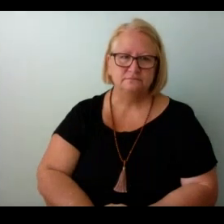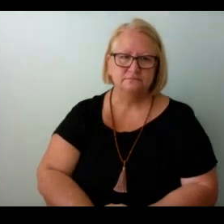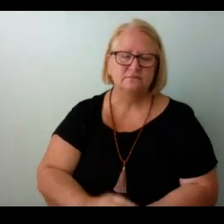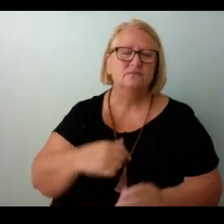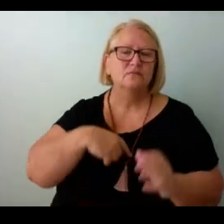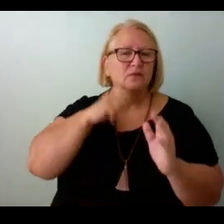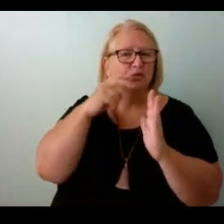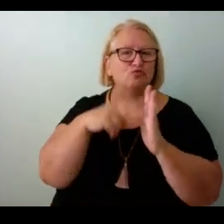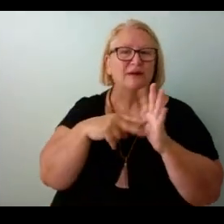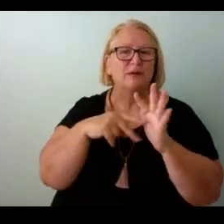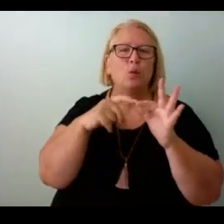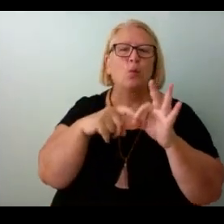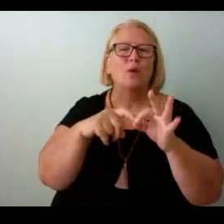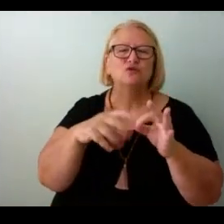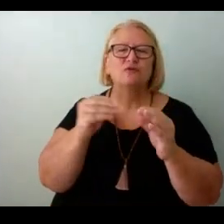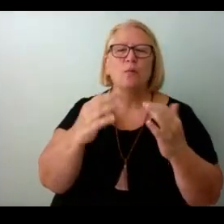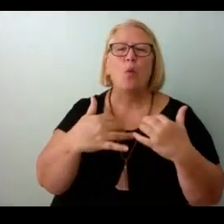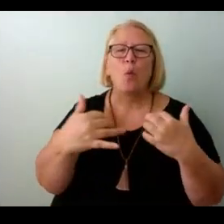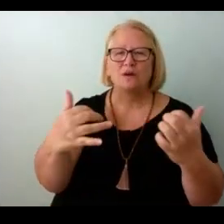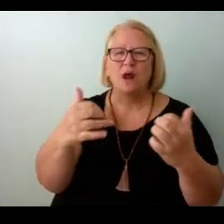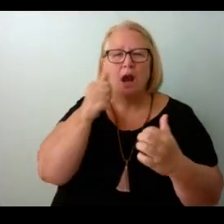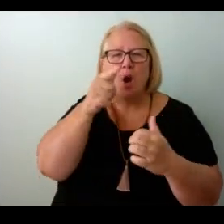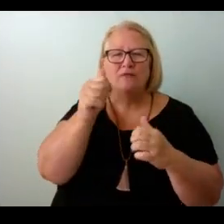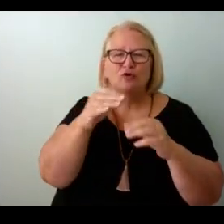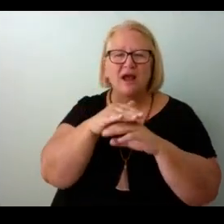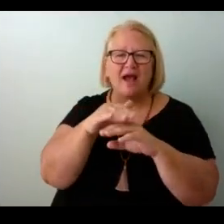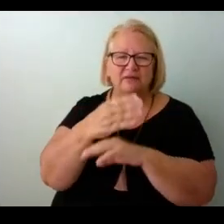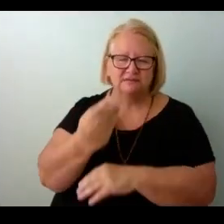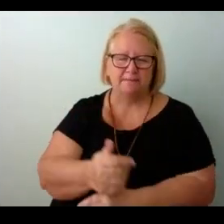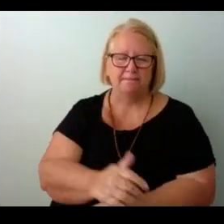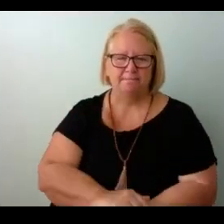out just to reiterate this again if that's okay.